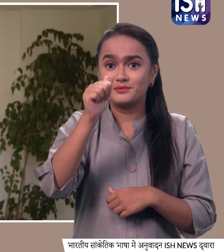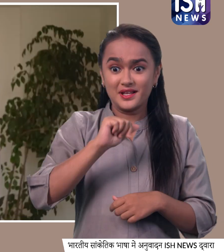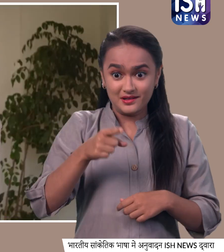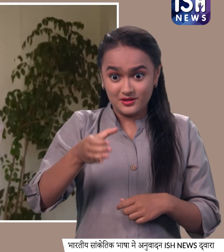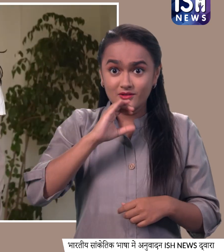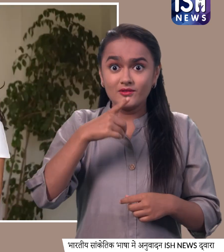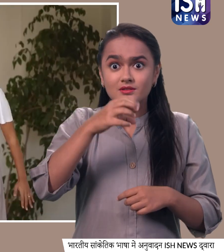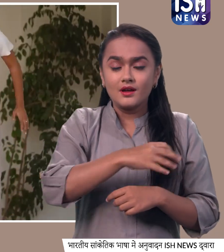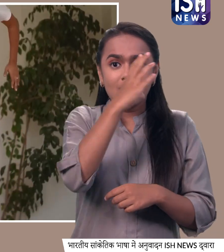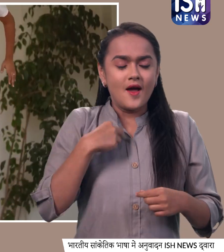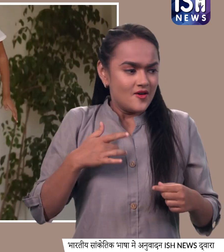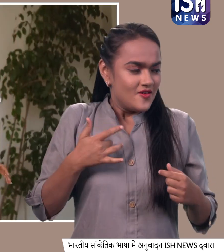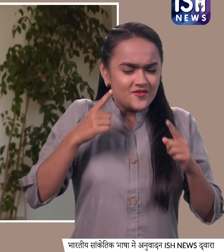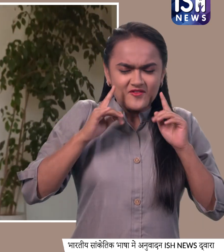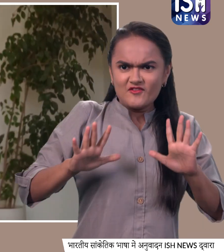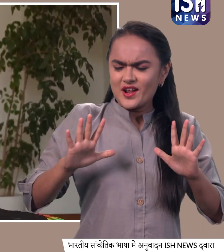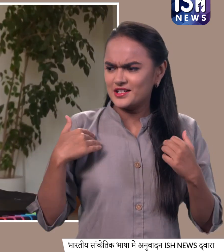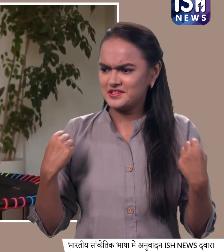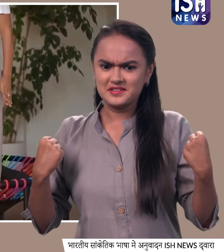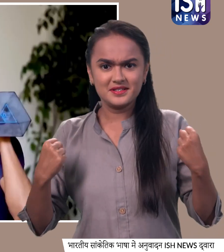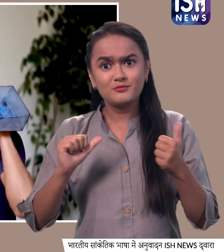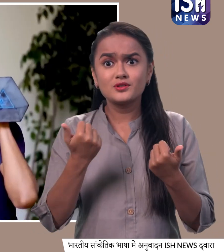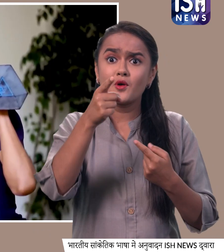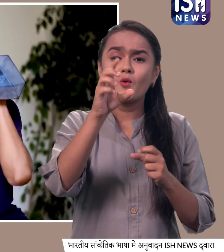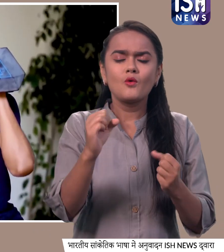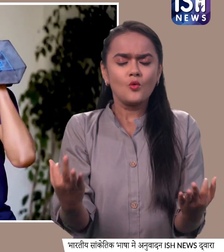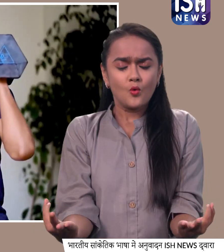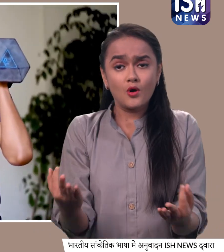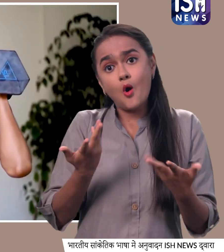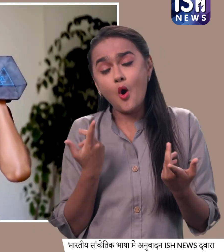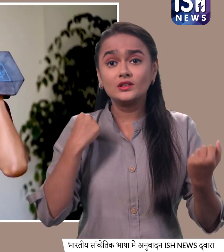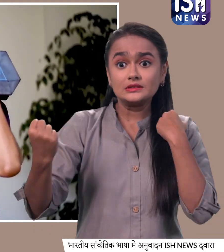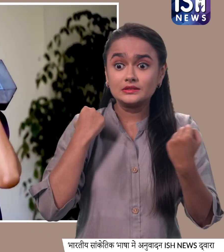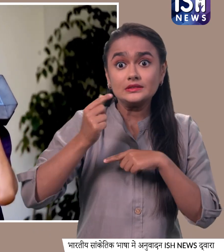You will feel energetic throughout the day after drinking this You can take this after your exercise or yoga